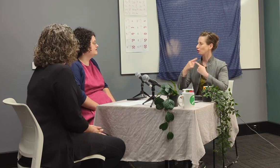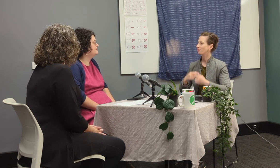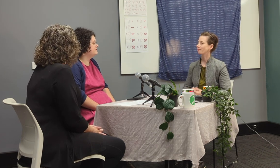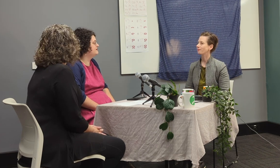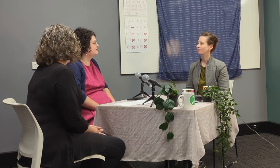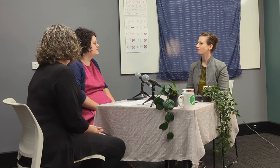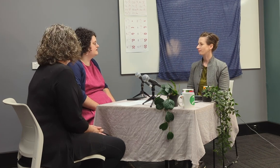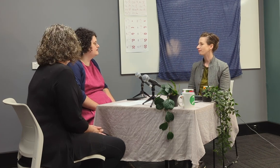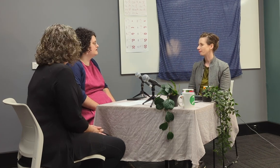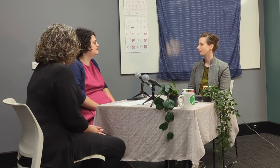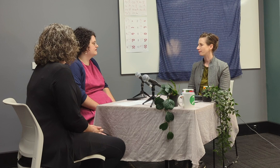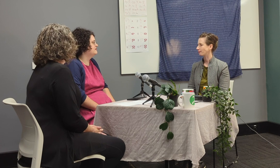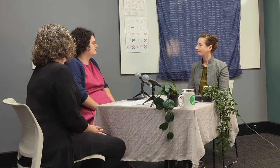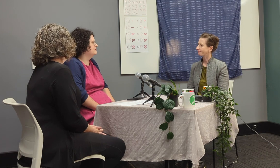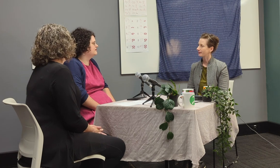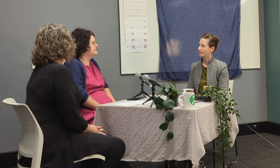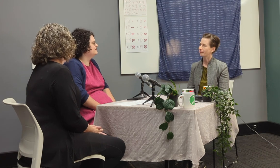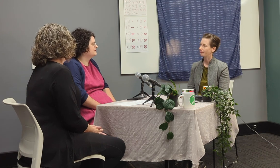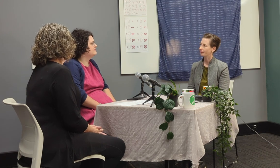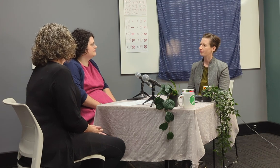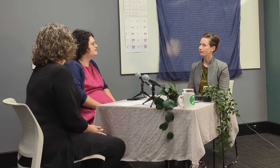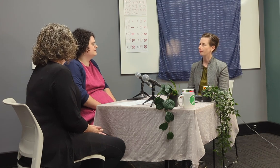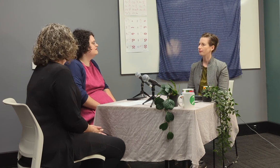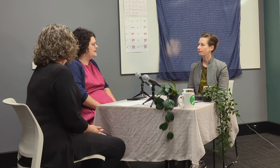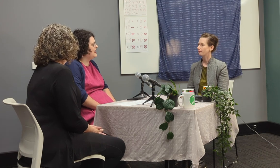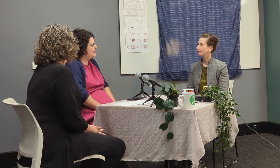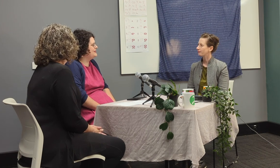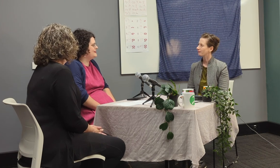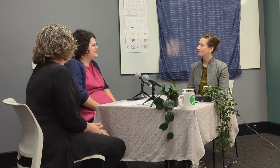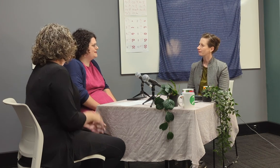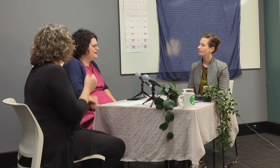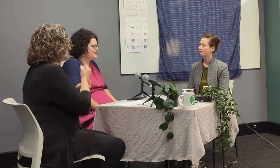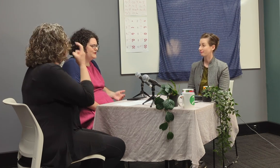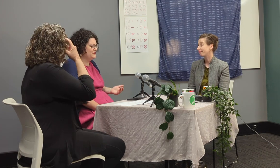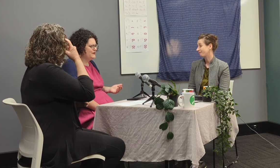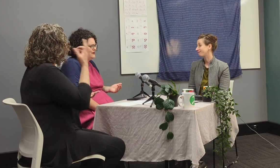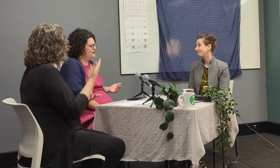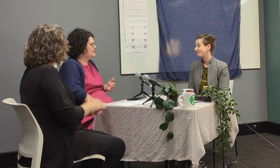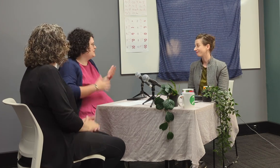They can then access the information in Auslan. G: That makes sense.